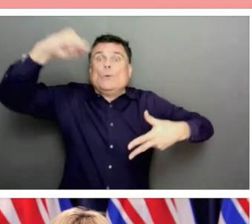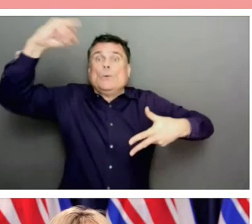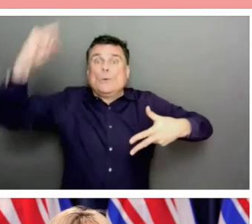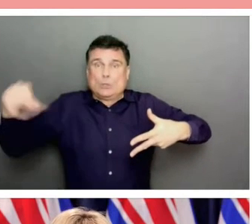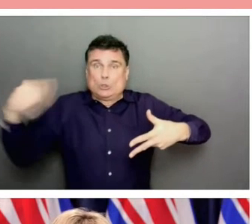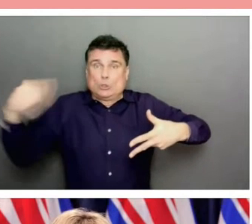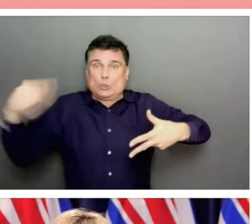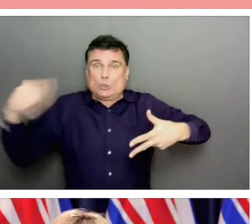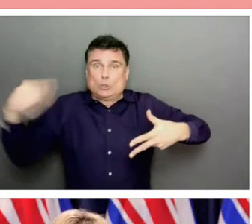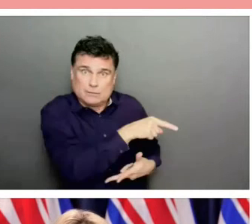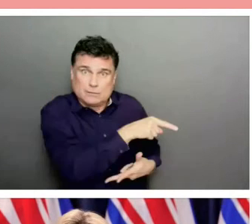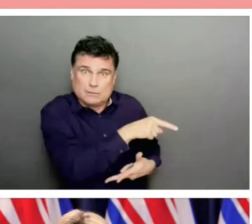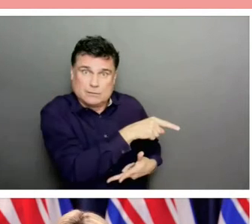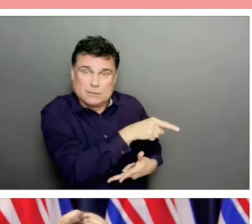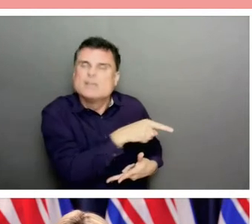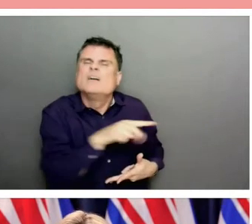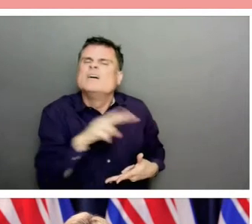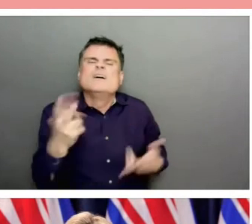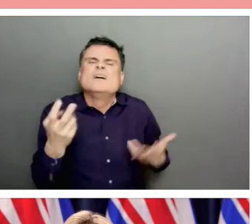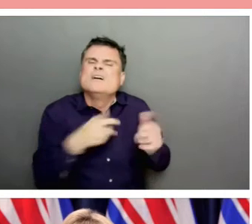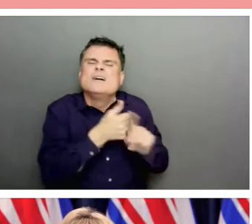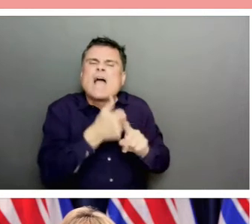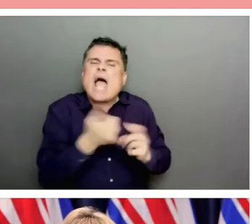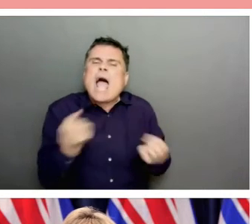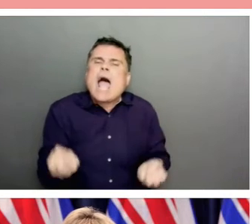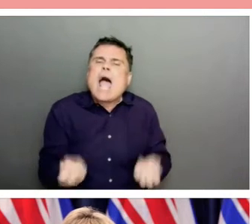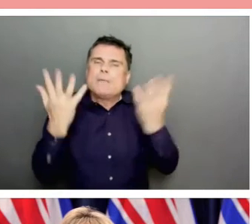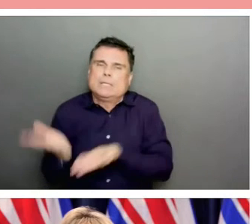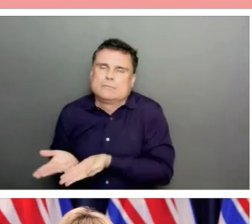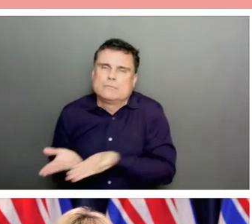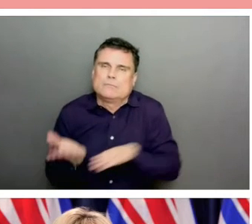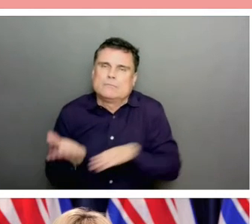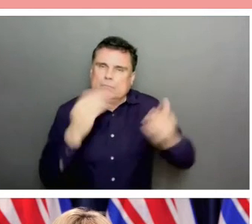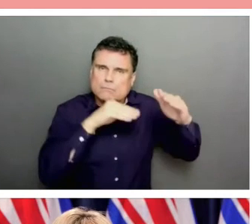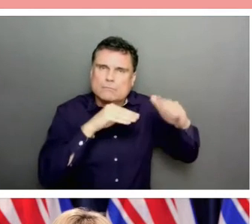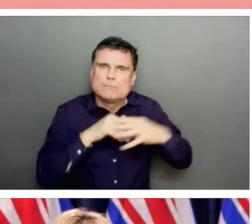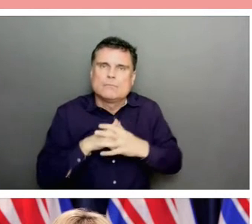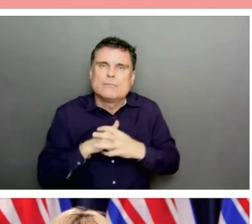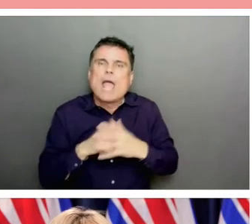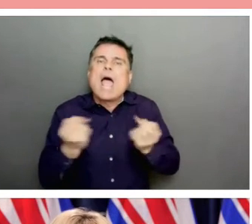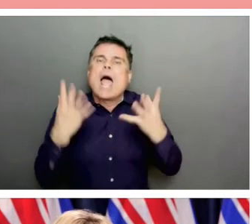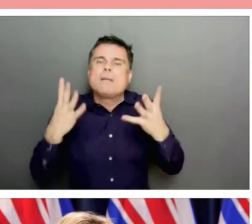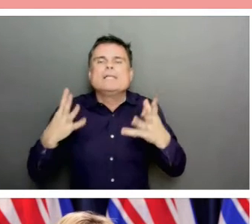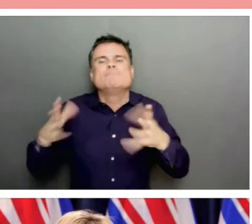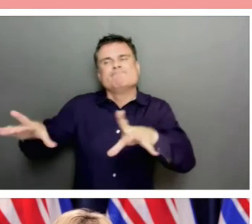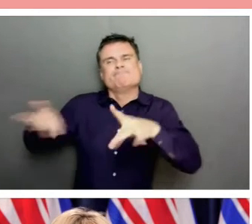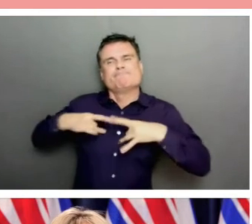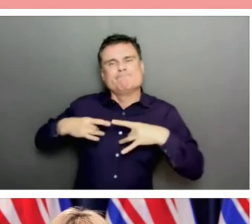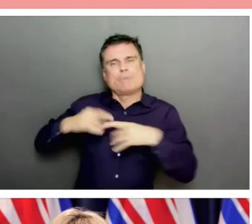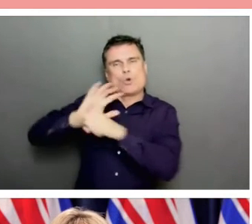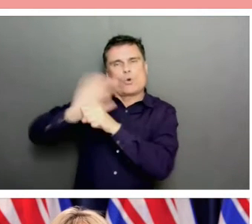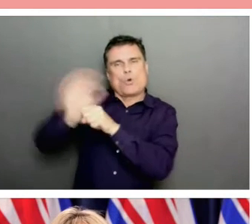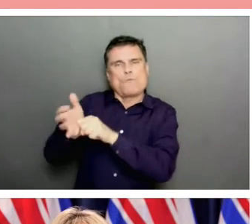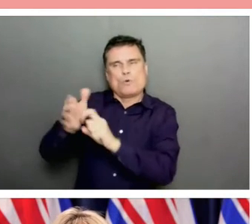health orders to try to decrease our social interactions.we saw a continued increase for the first two weeks, not surprisingly, after